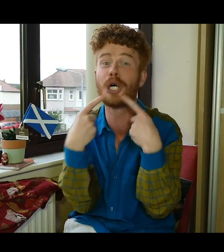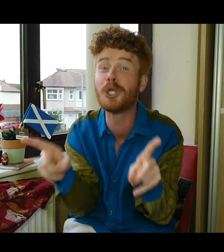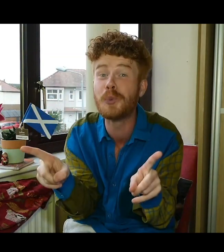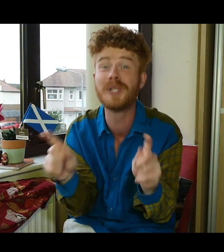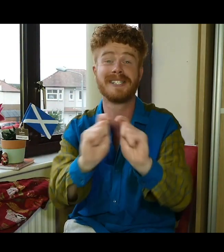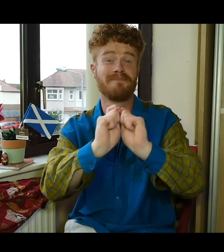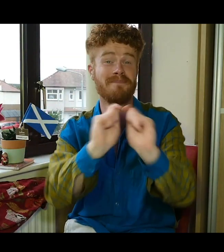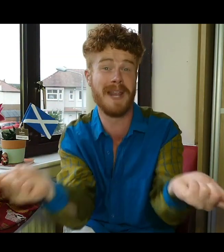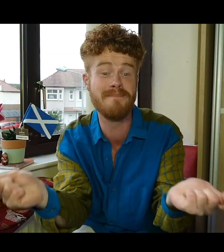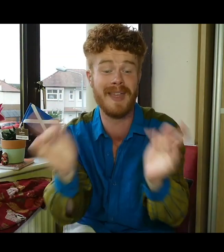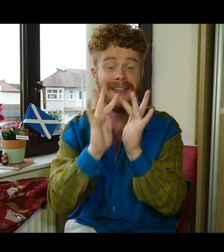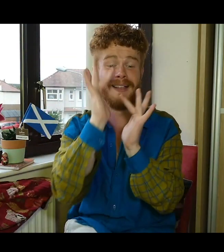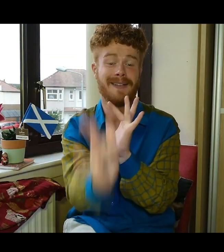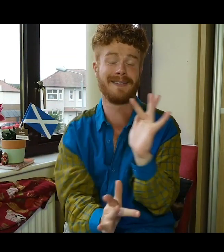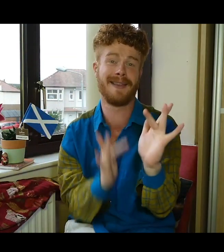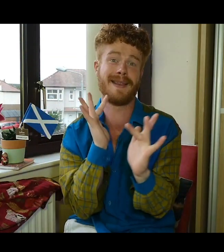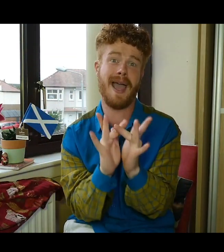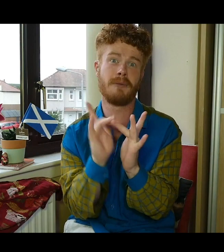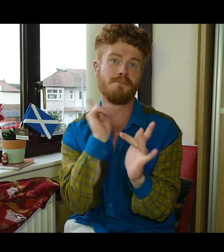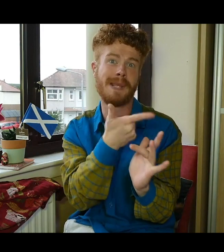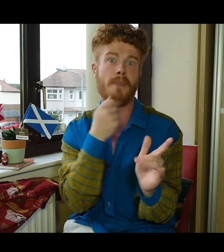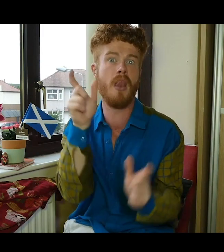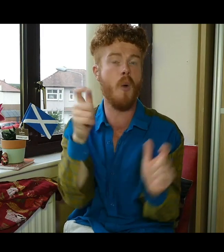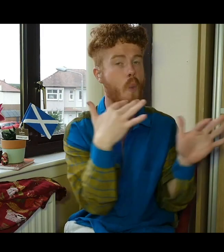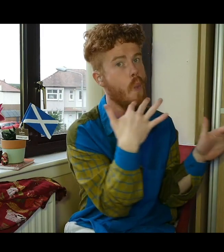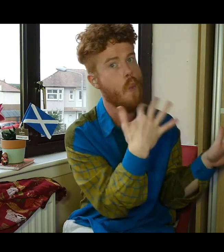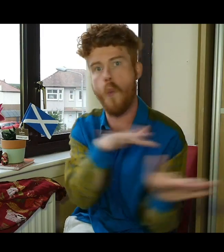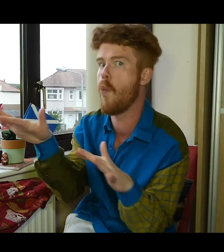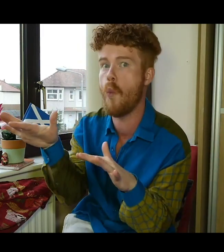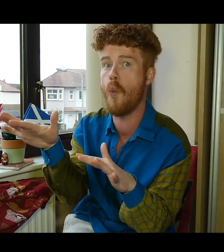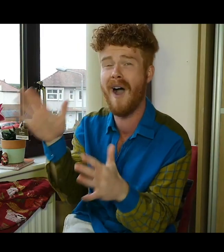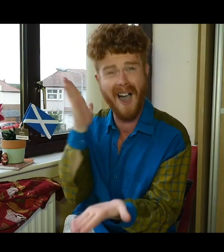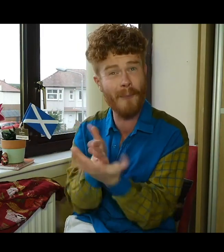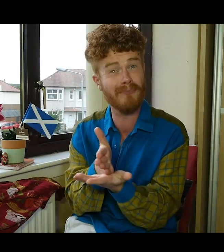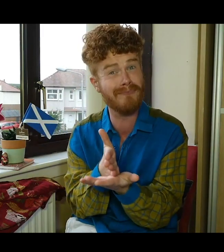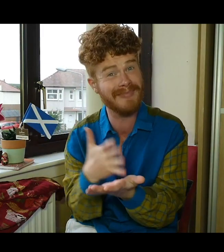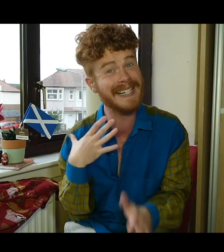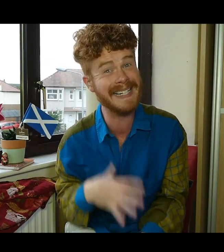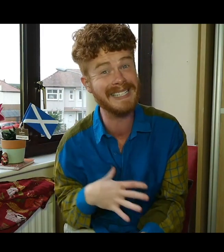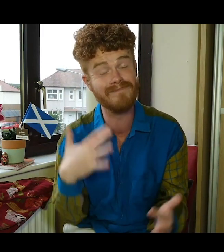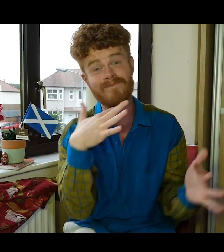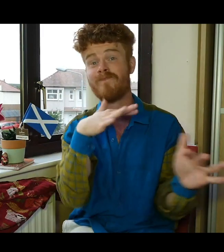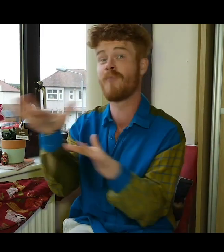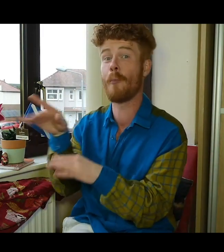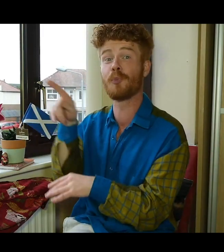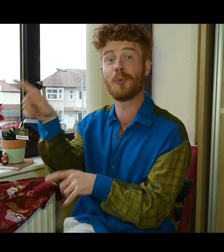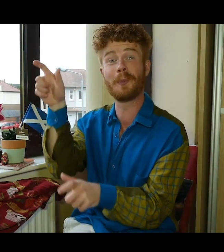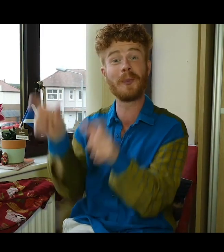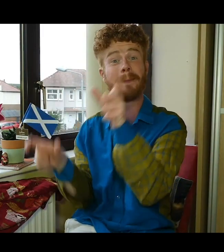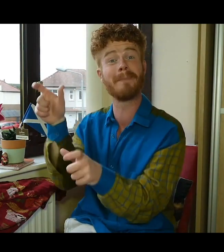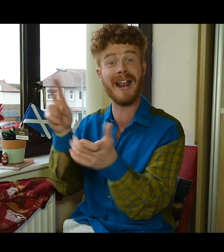People pay attention. And they have to because nurses are working really hard right now,